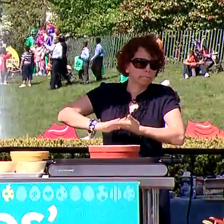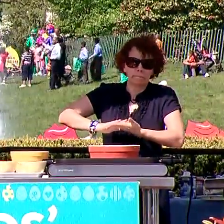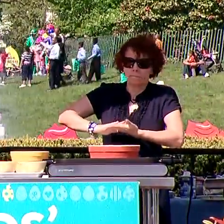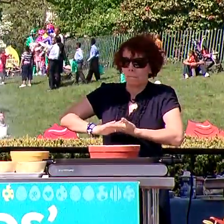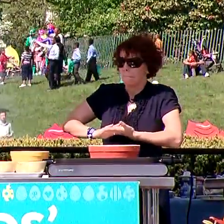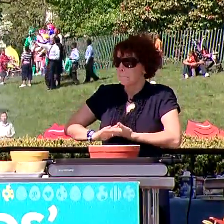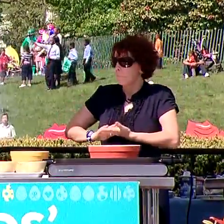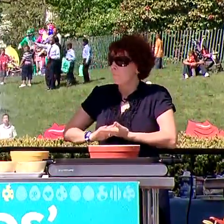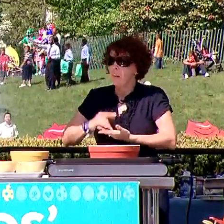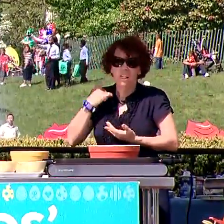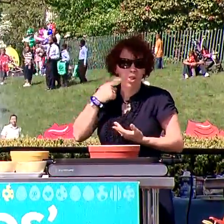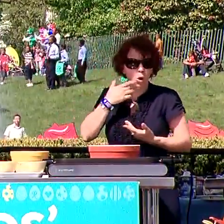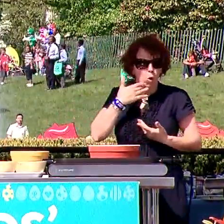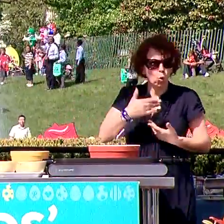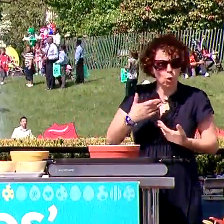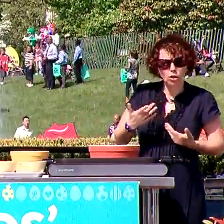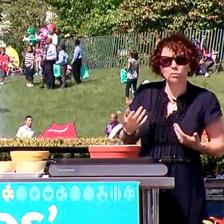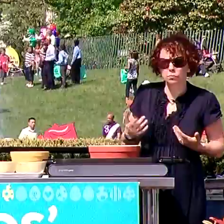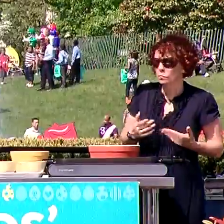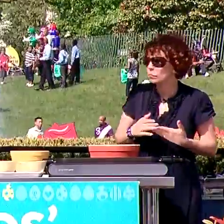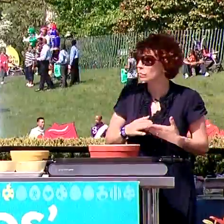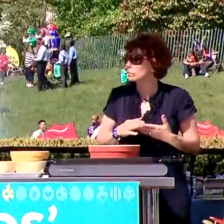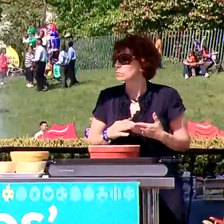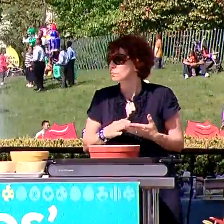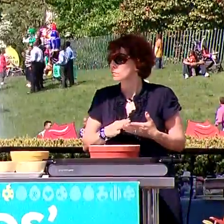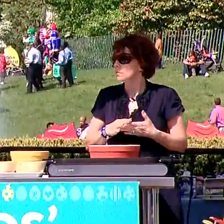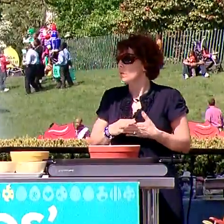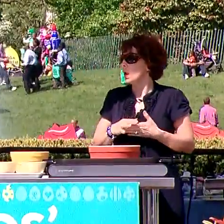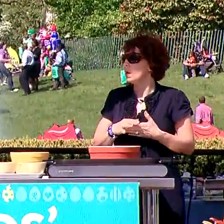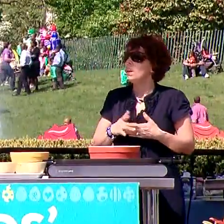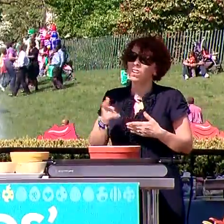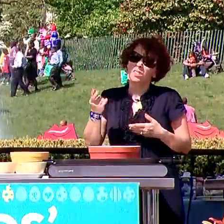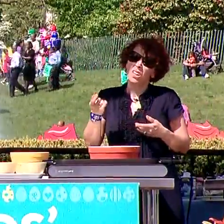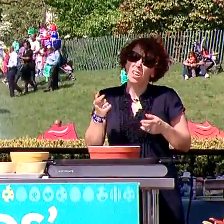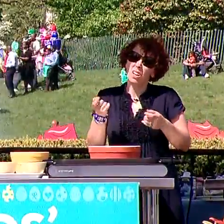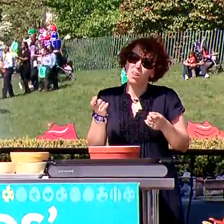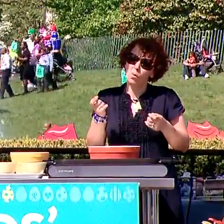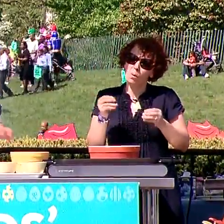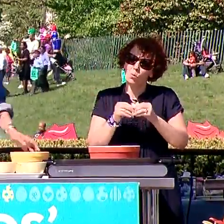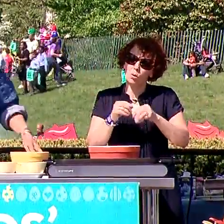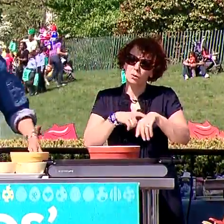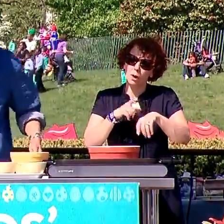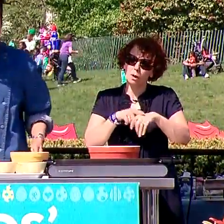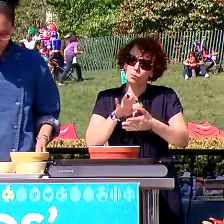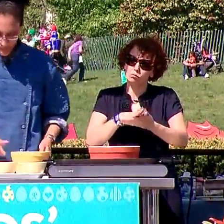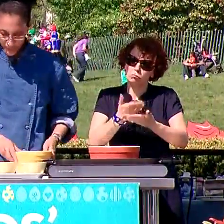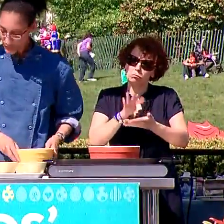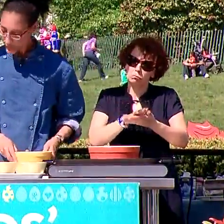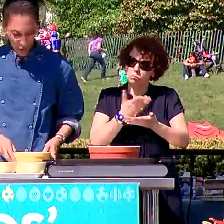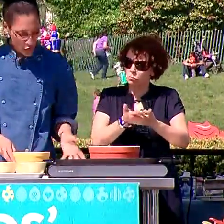These are looking pretty good. They need a little more -- little more cooking. All right.